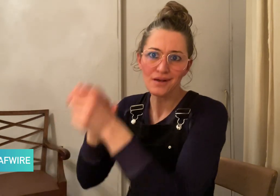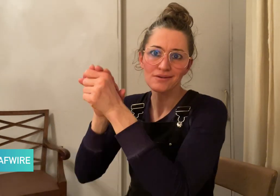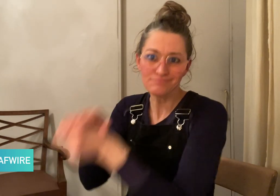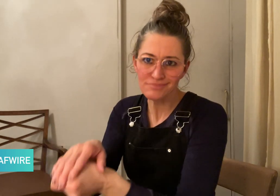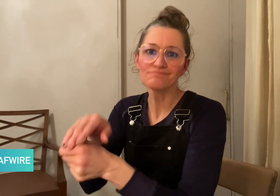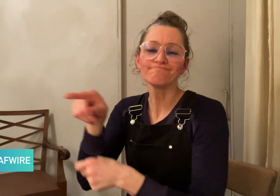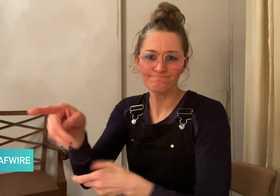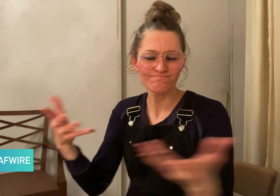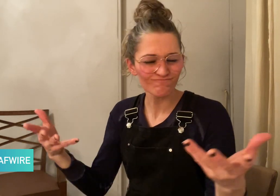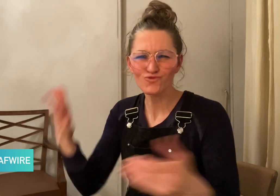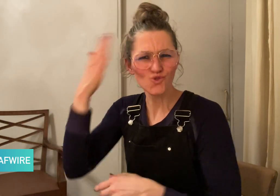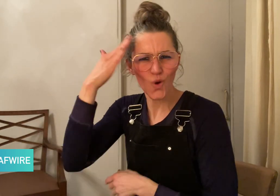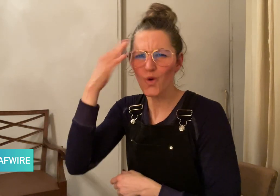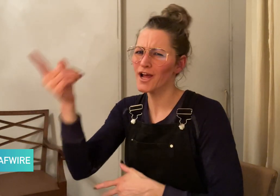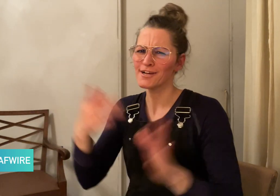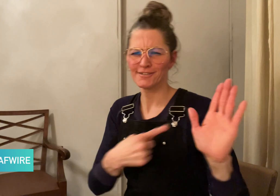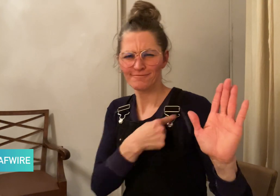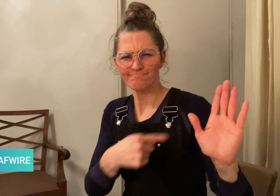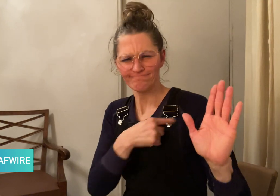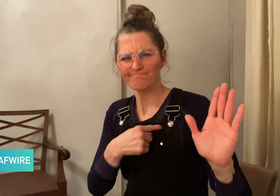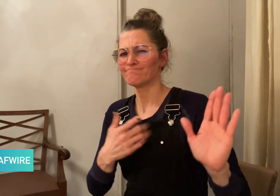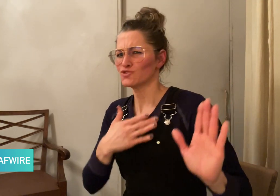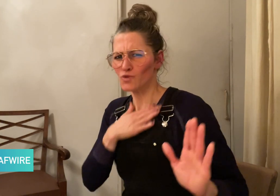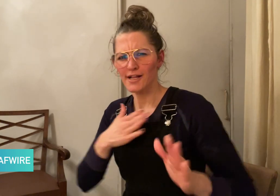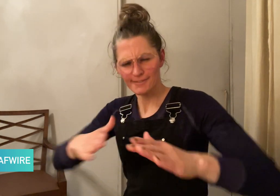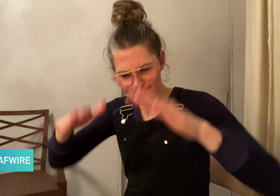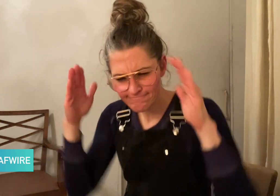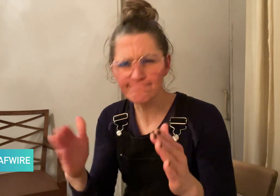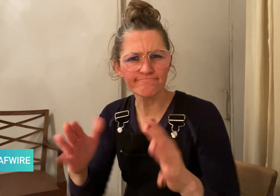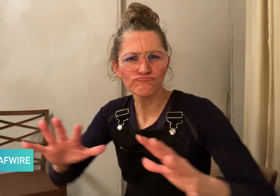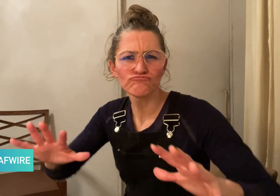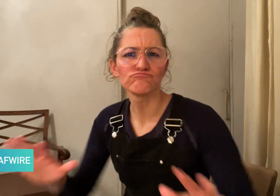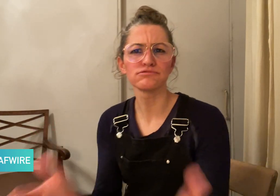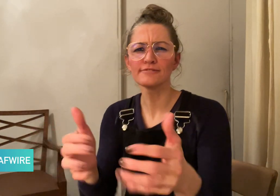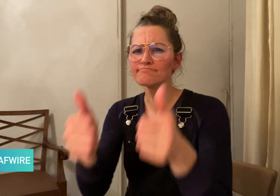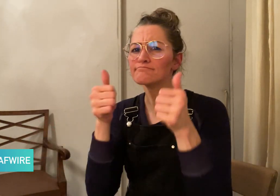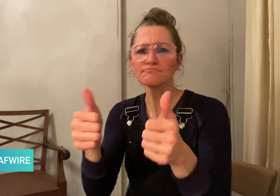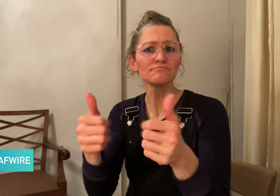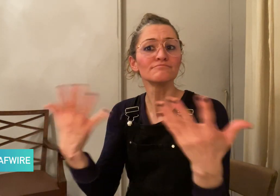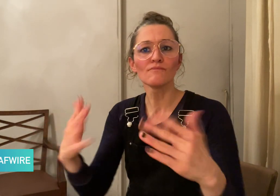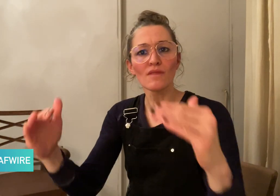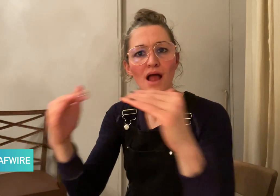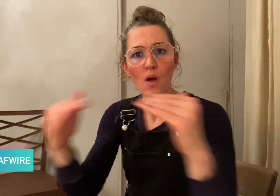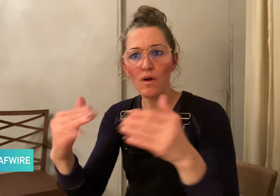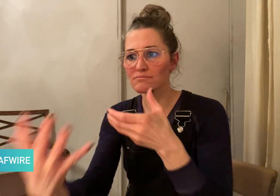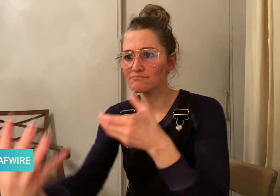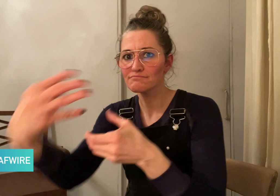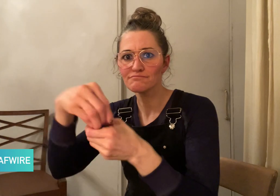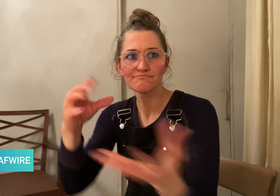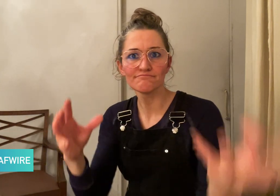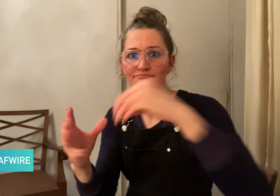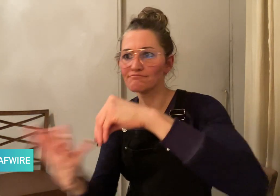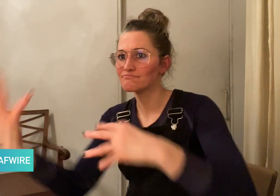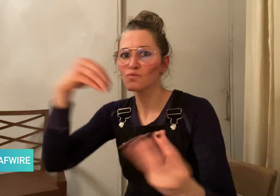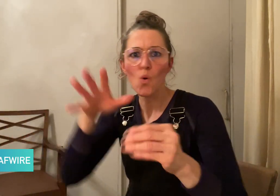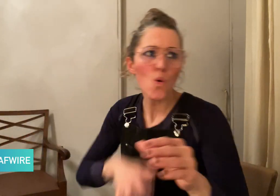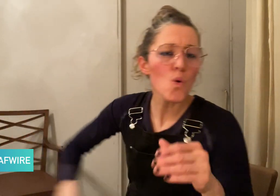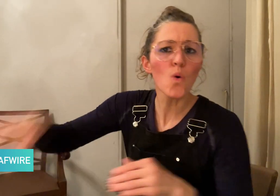faces discrimination as a politician. He is committed to ensuring